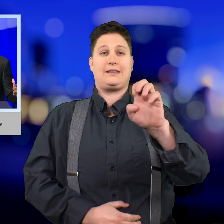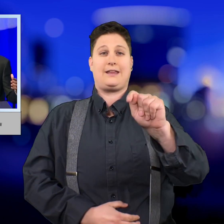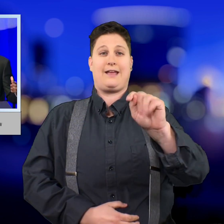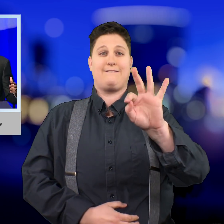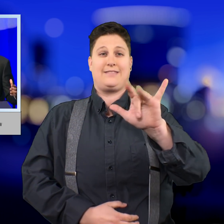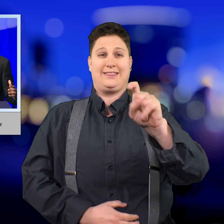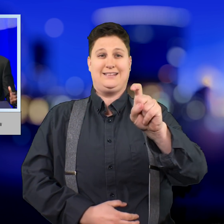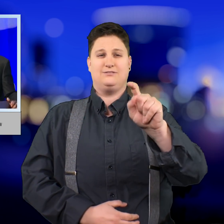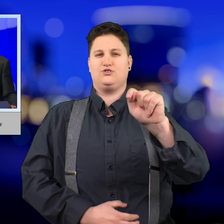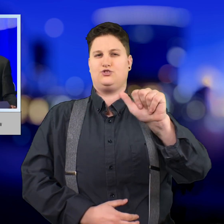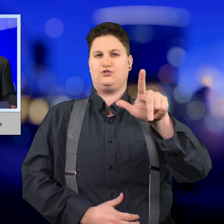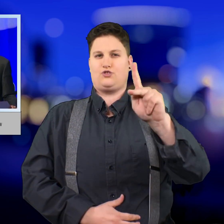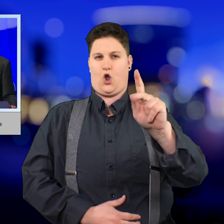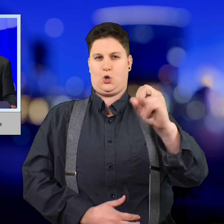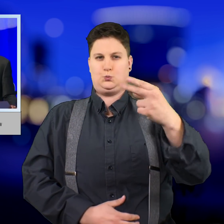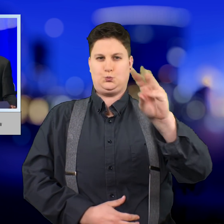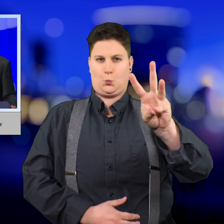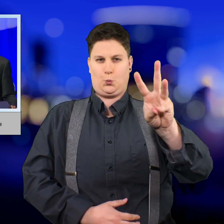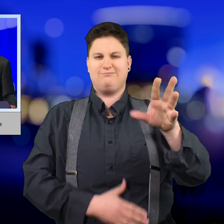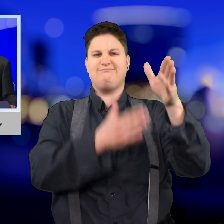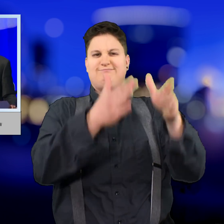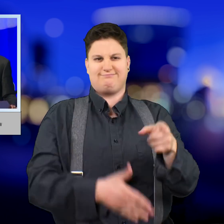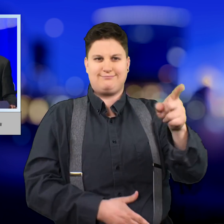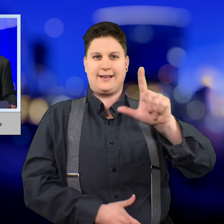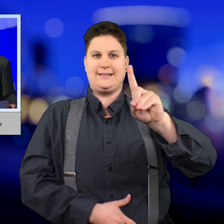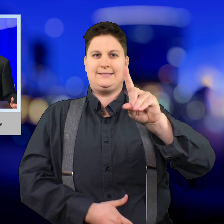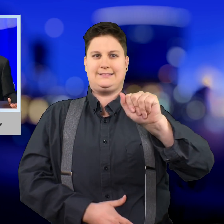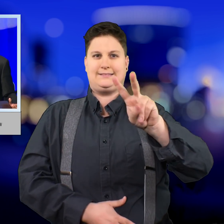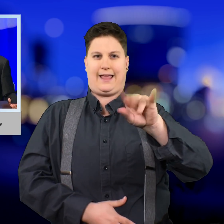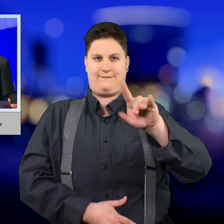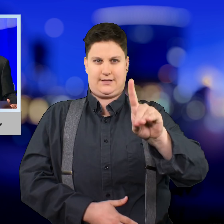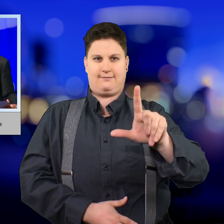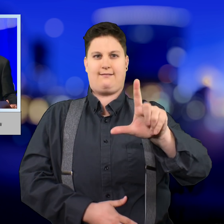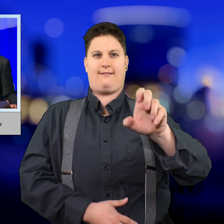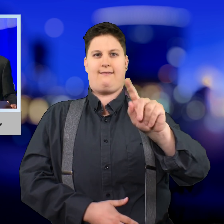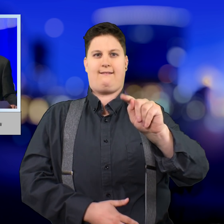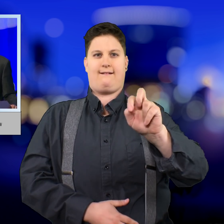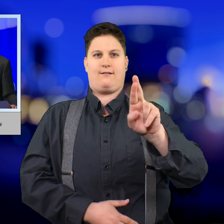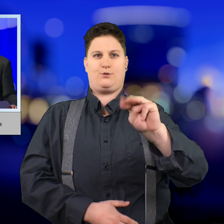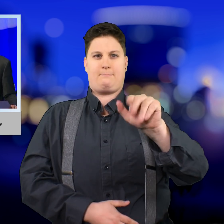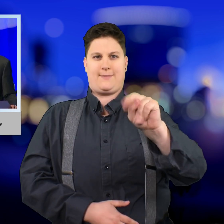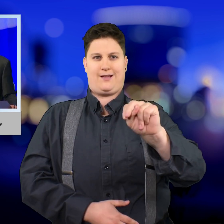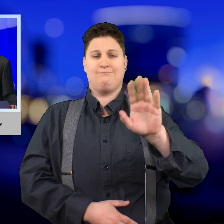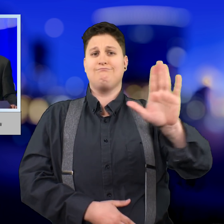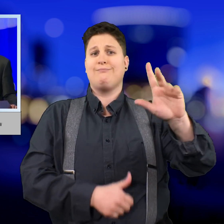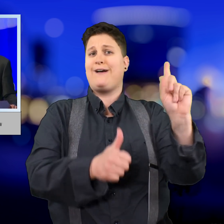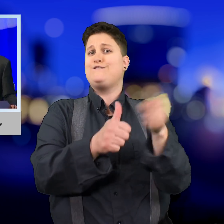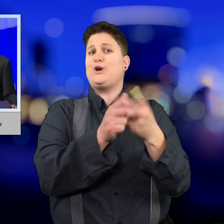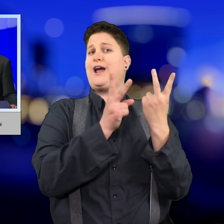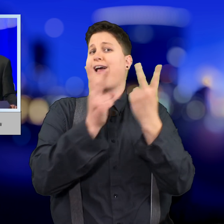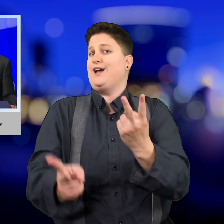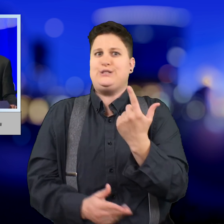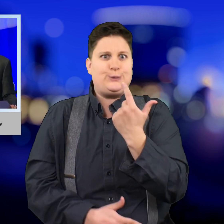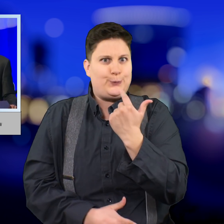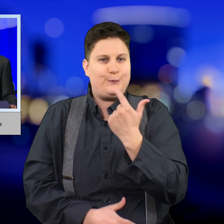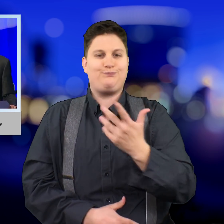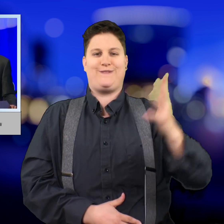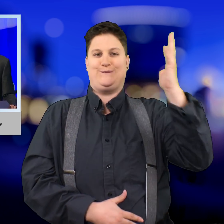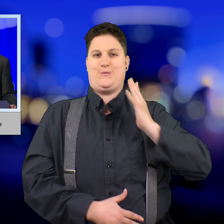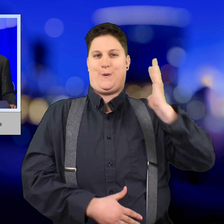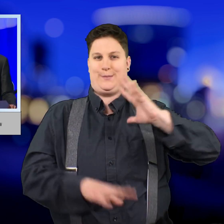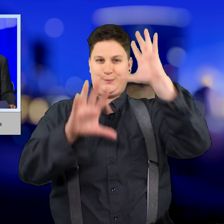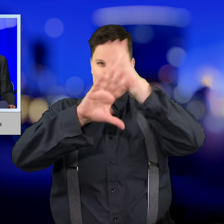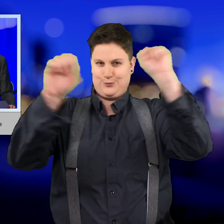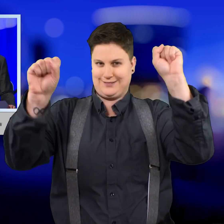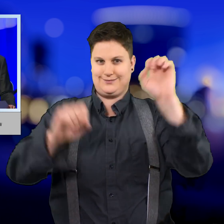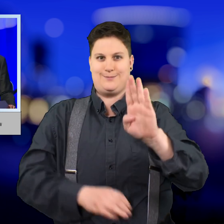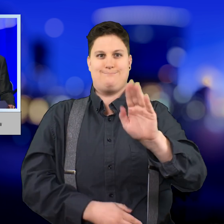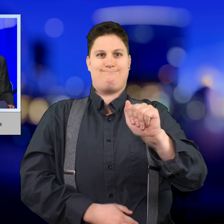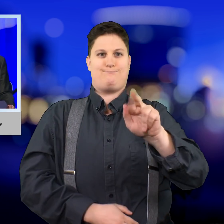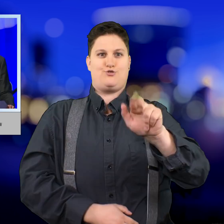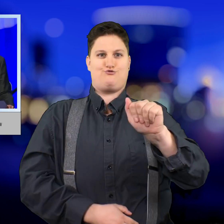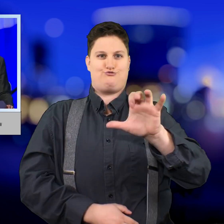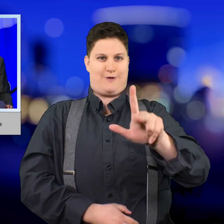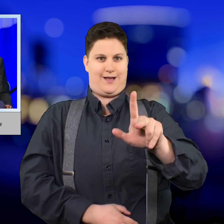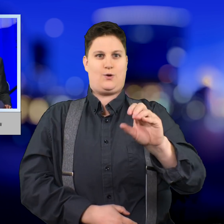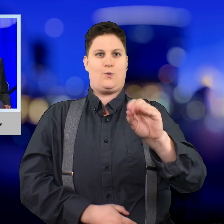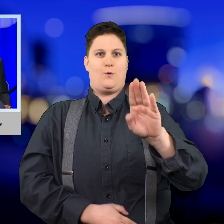Former President Barack Obama will be the first guest on David Letterman's new Netflix